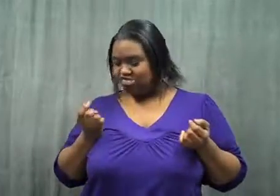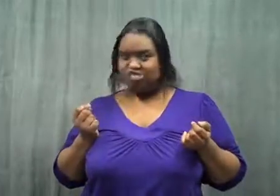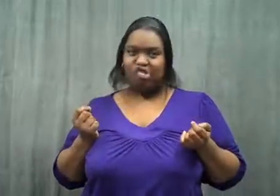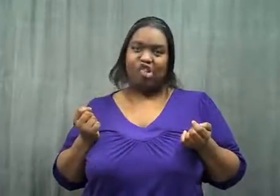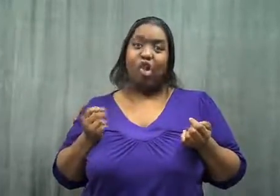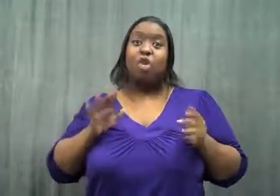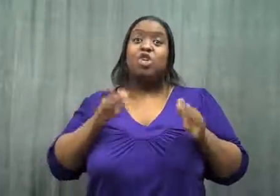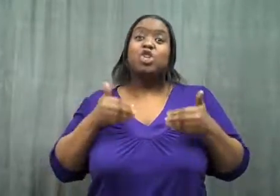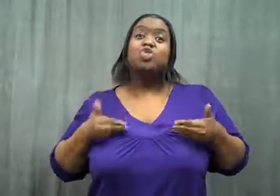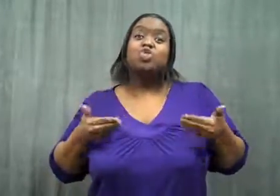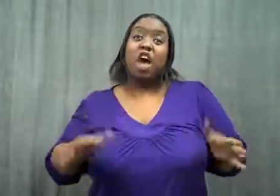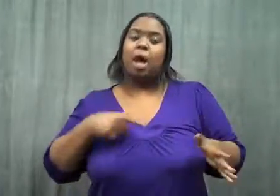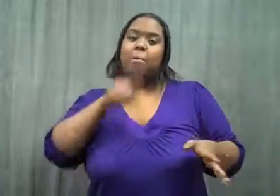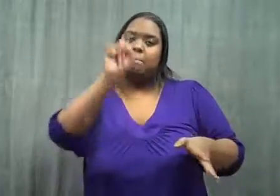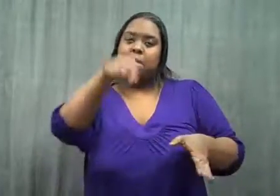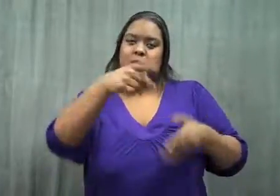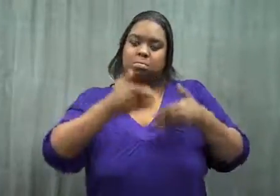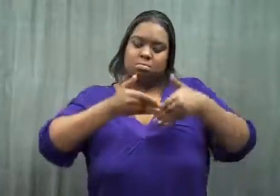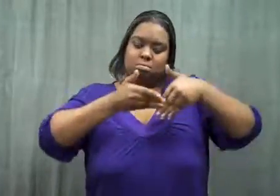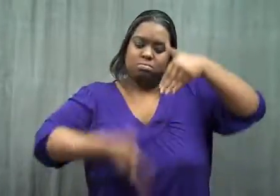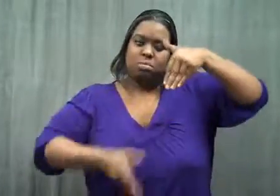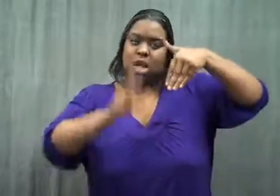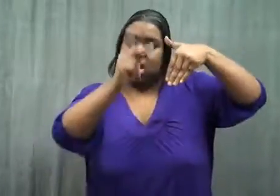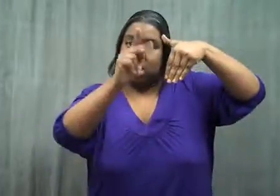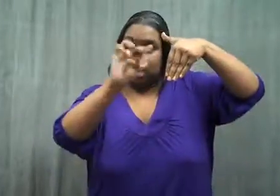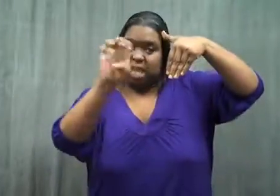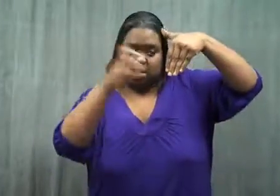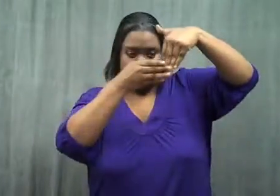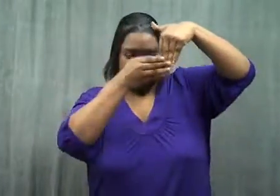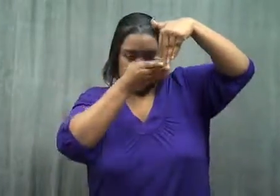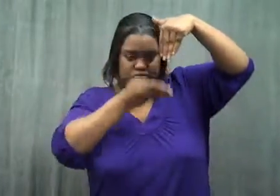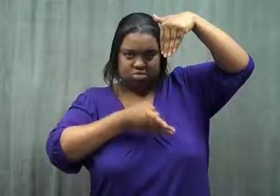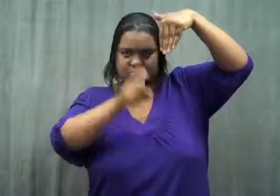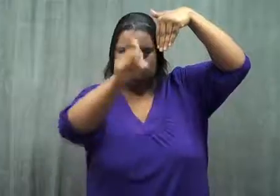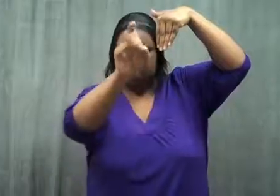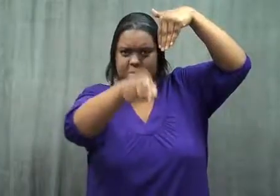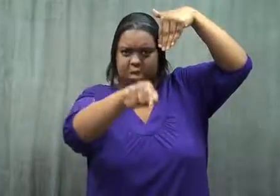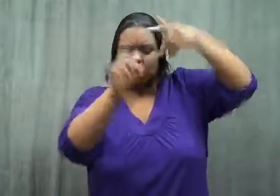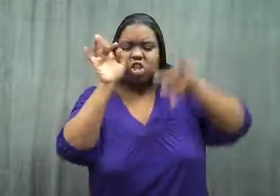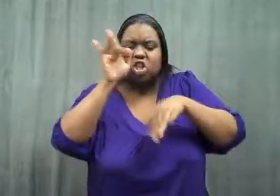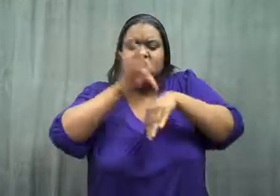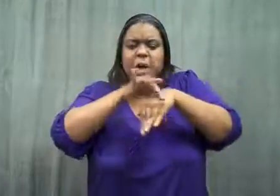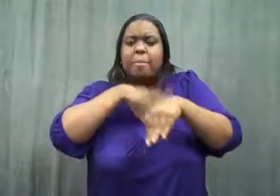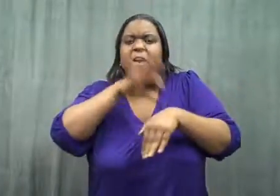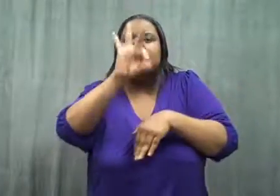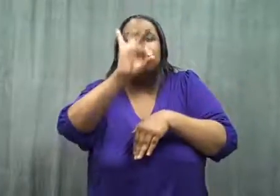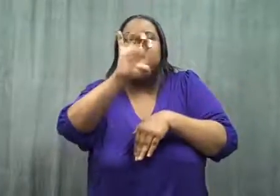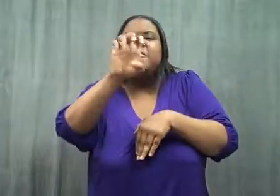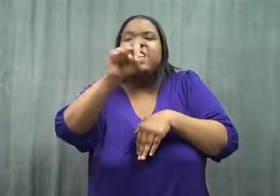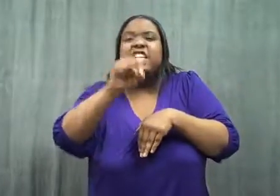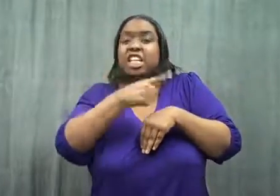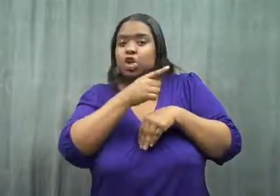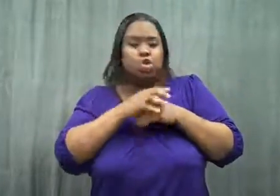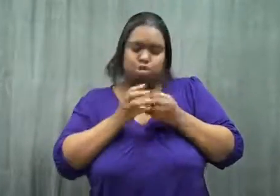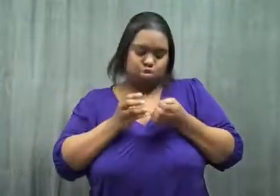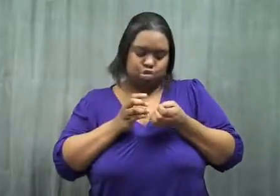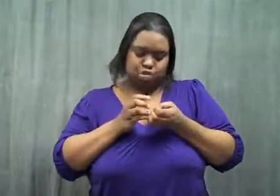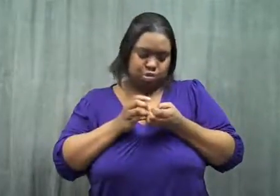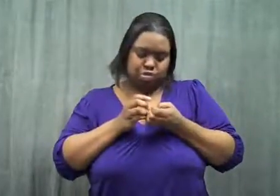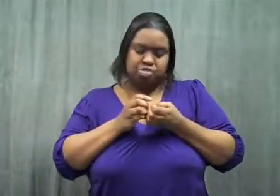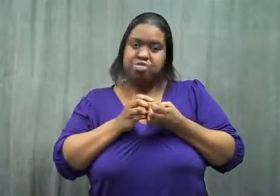I wanted a below the knee dress. One that would touch my feet. Not this one.